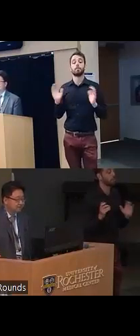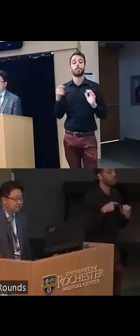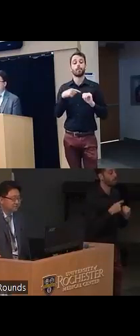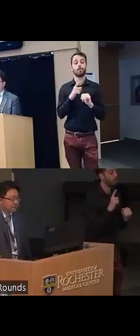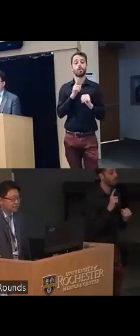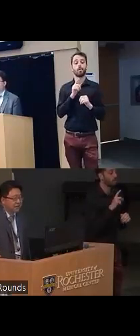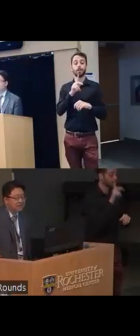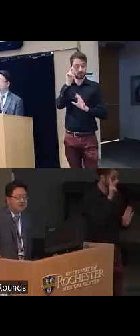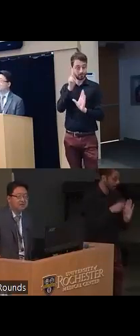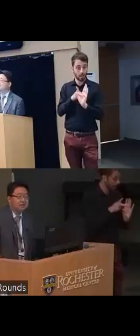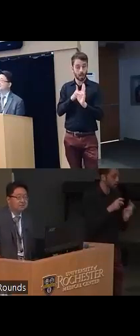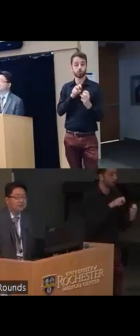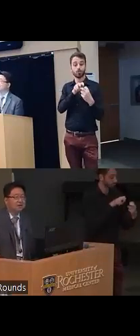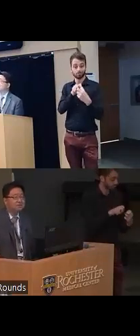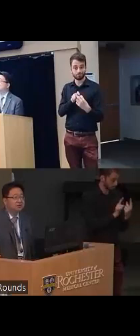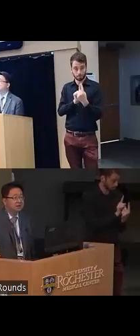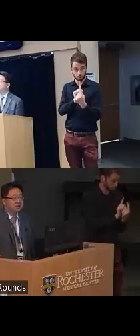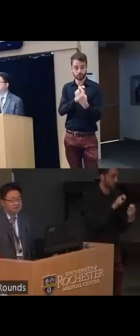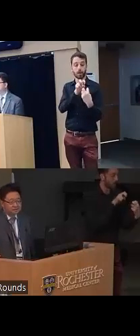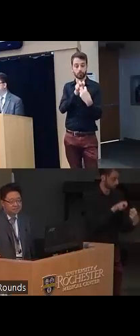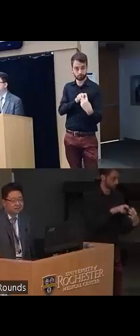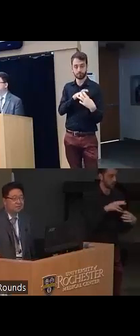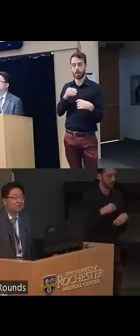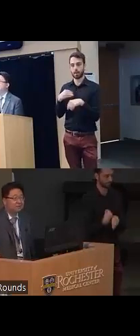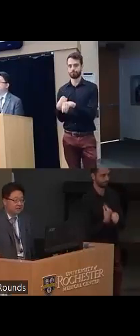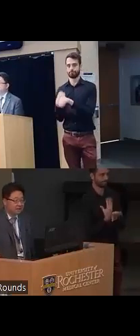which we are gradually seeing the reduction and some plateauing we're